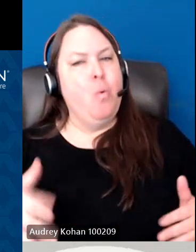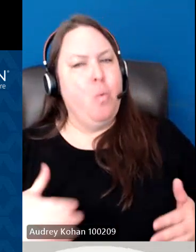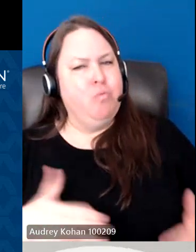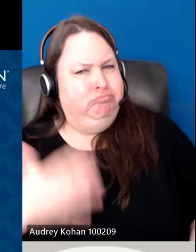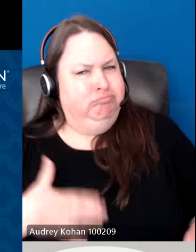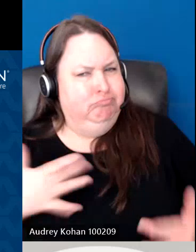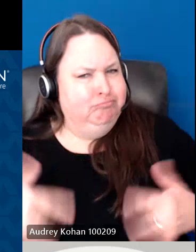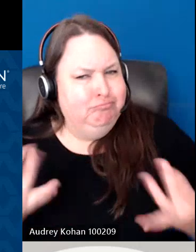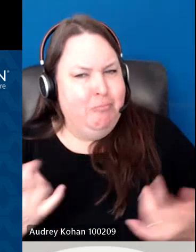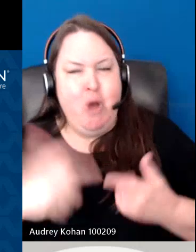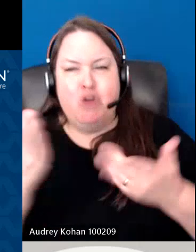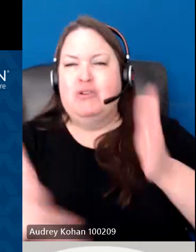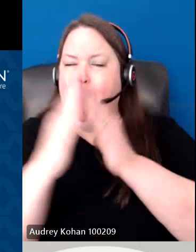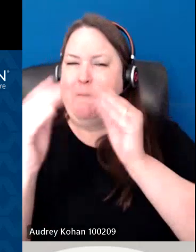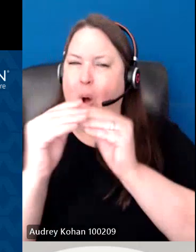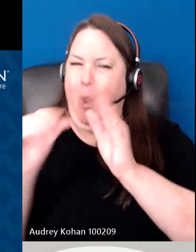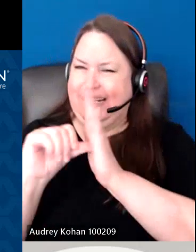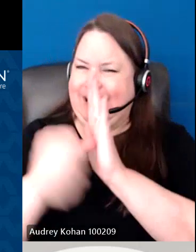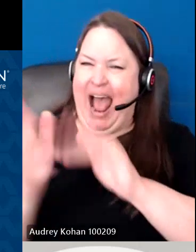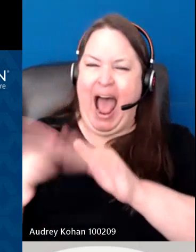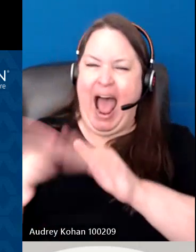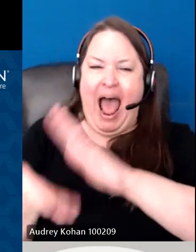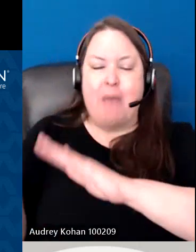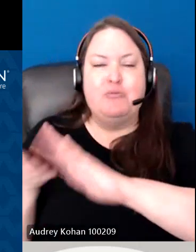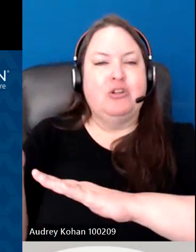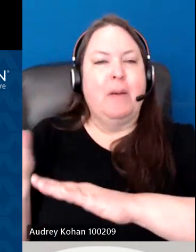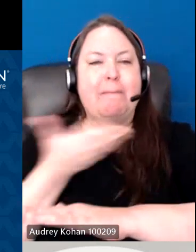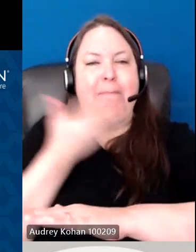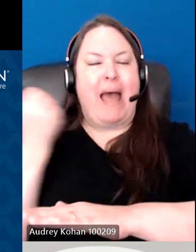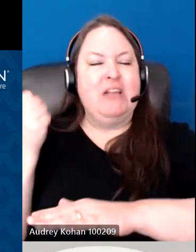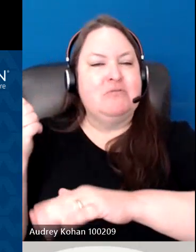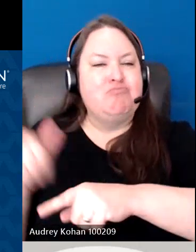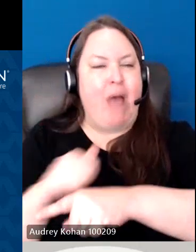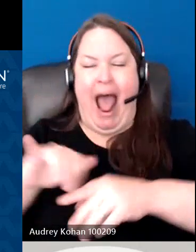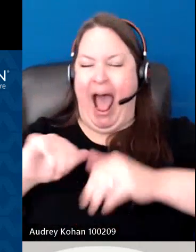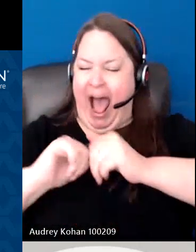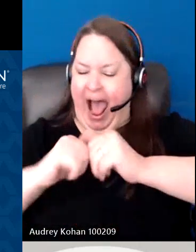requesting more emphasis on operational best practice like how do we put this into use I